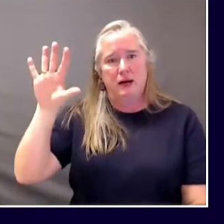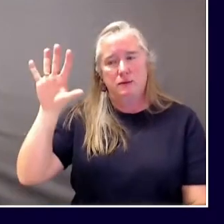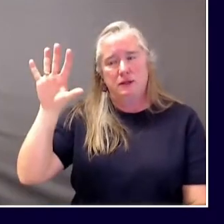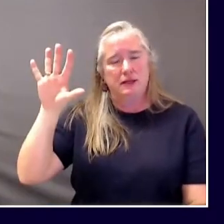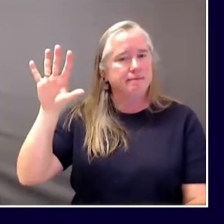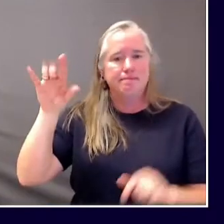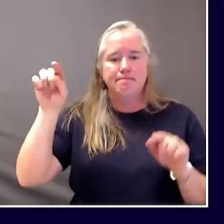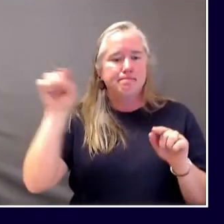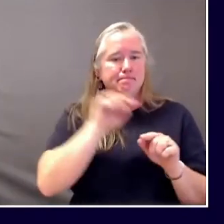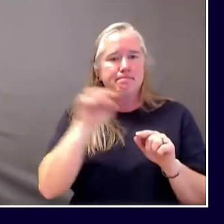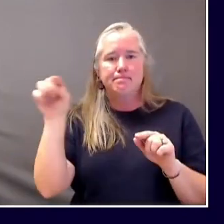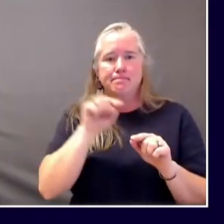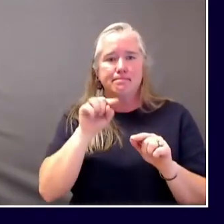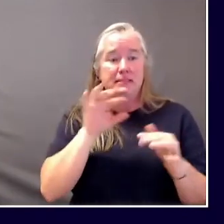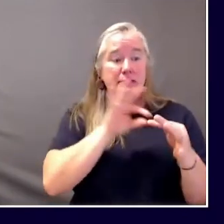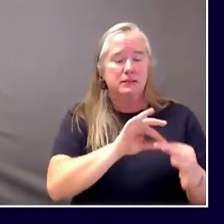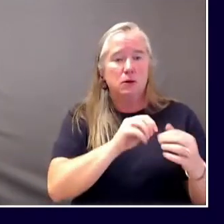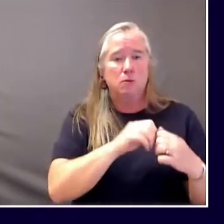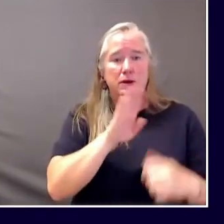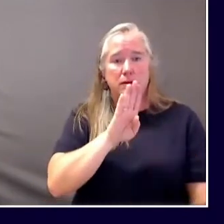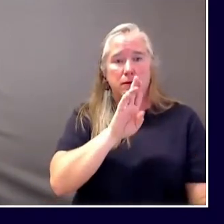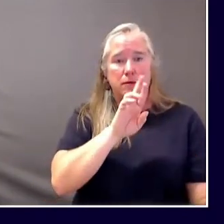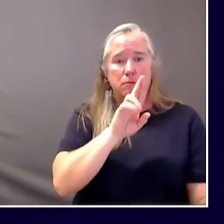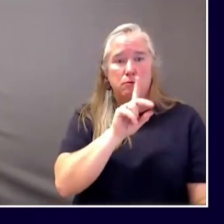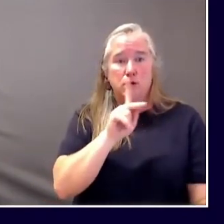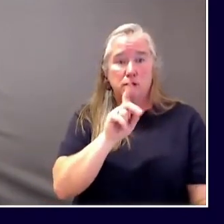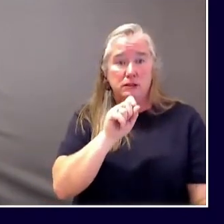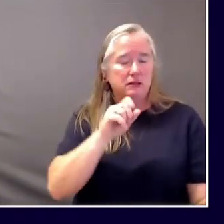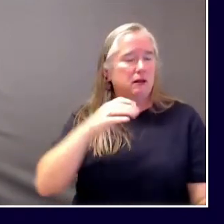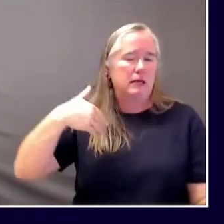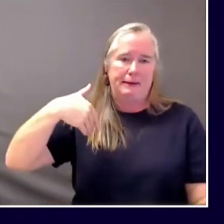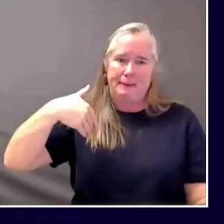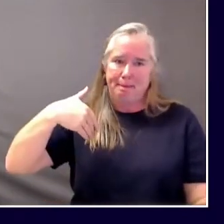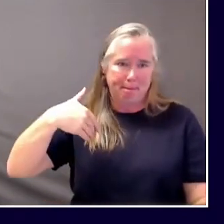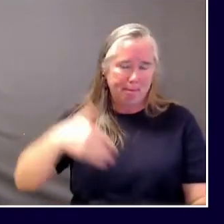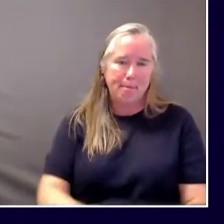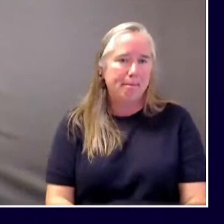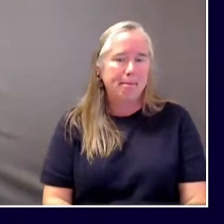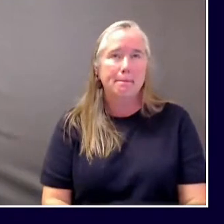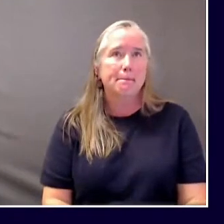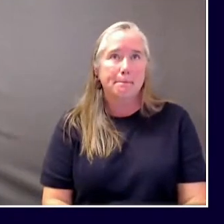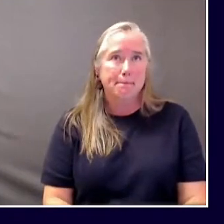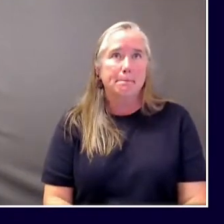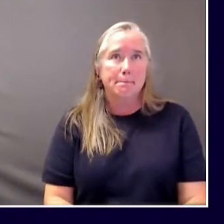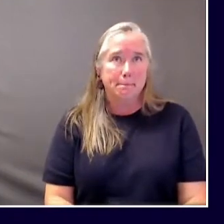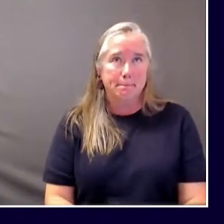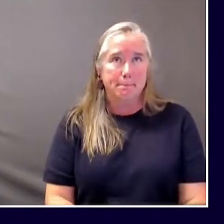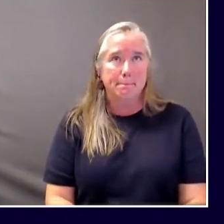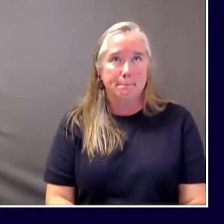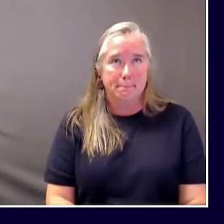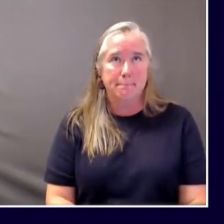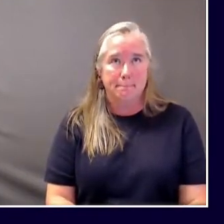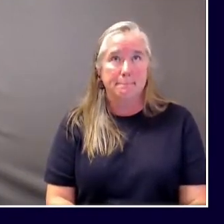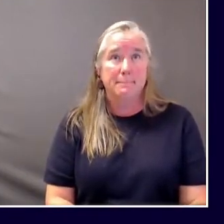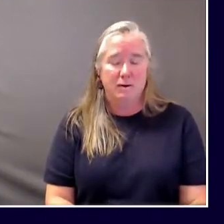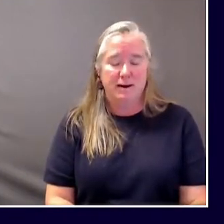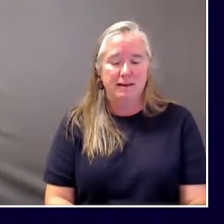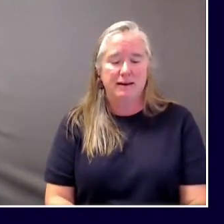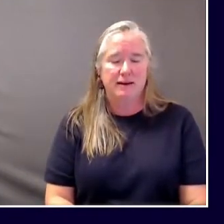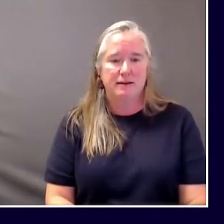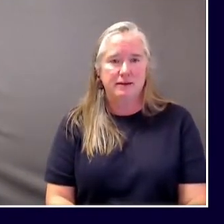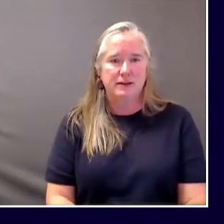identified any linkages between